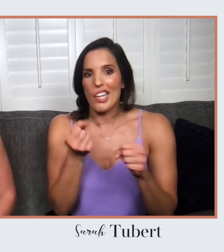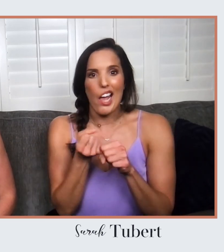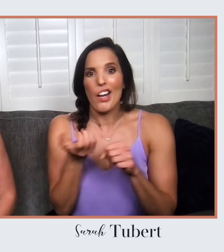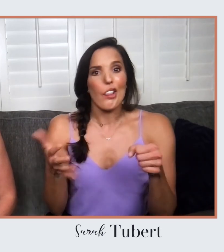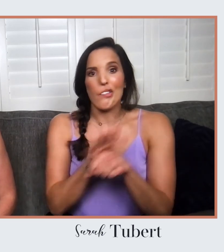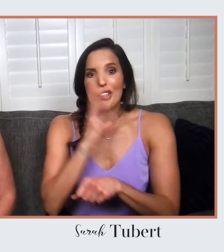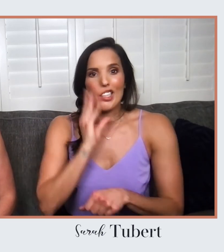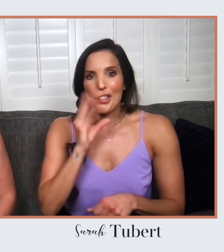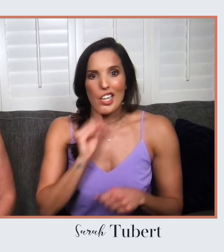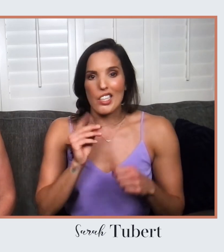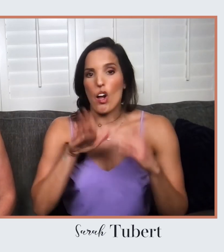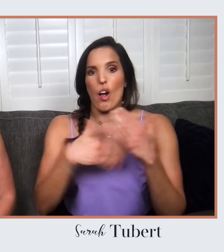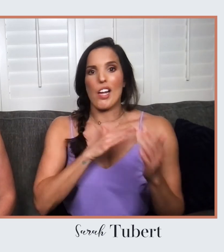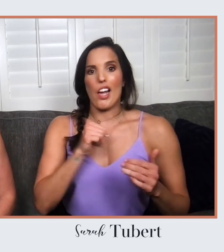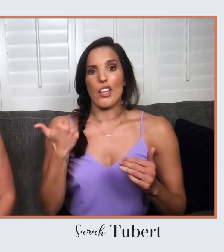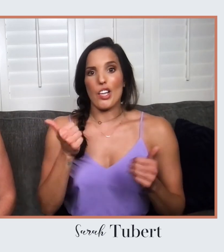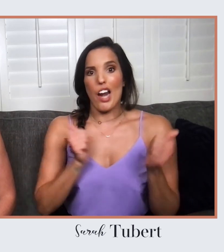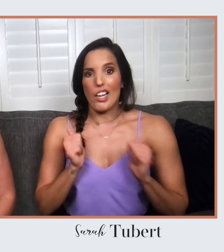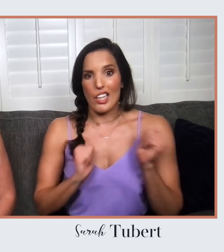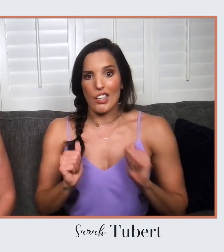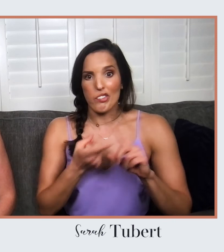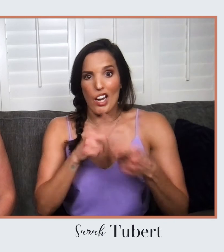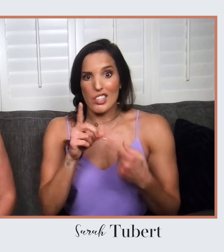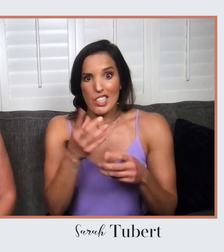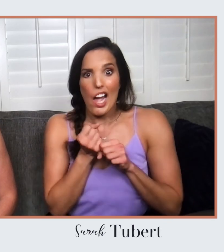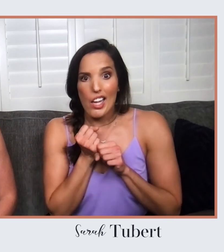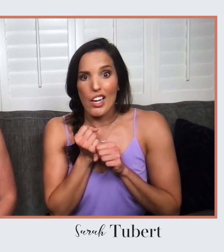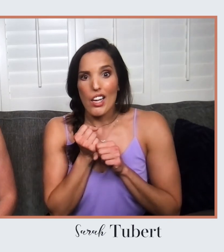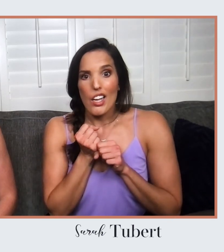I don't get the full experience that all my other acting friends get.